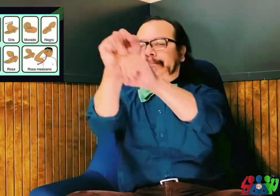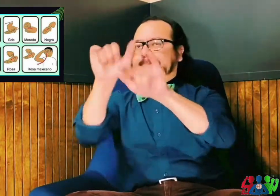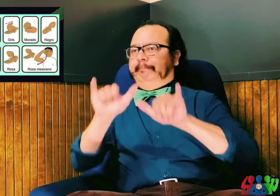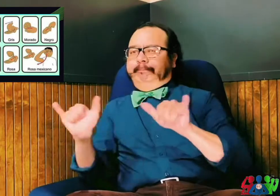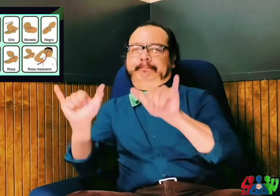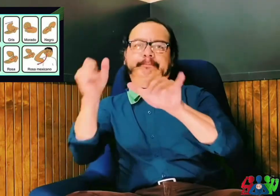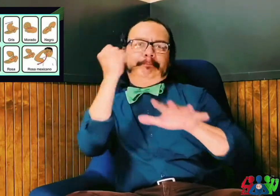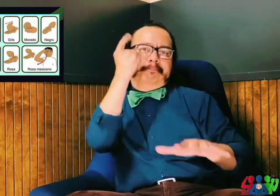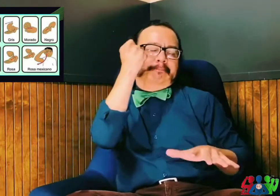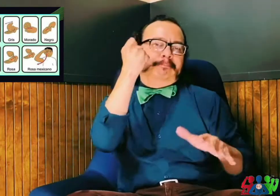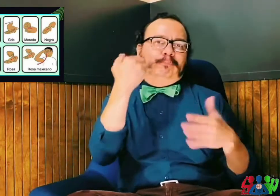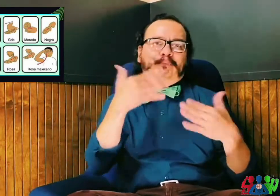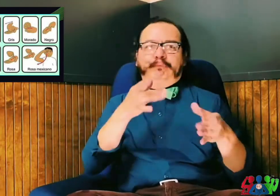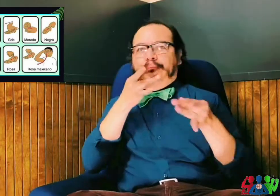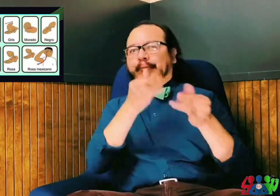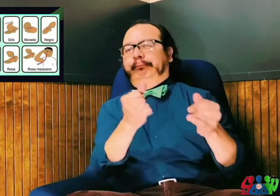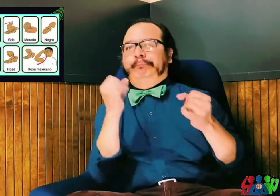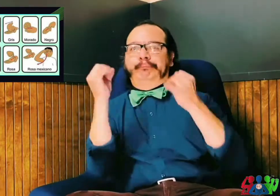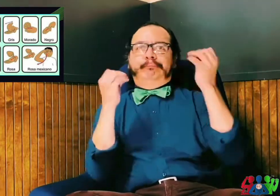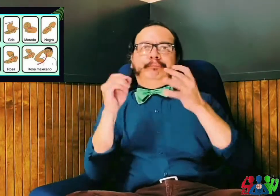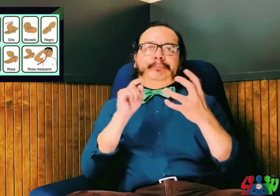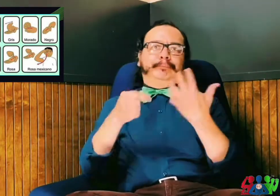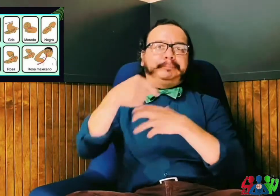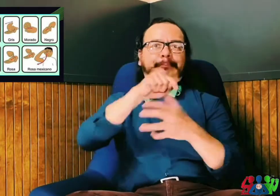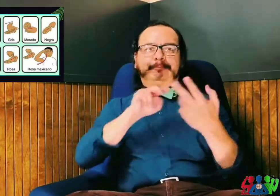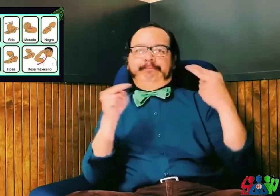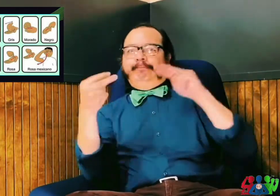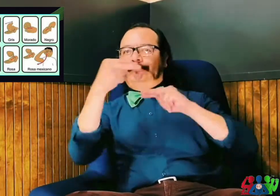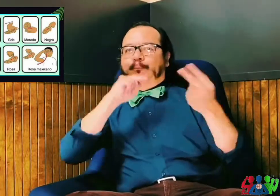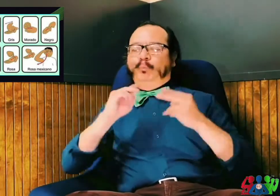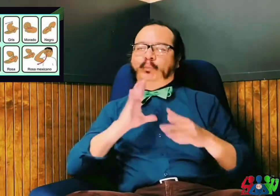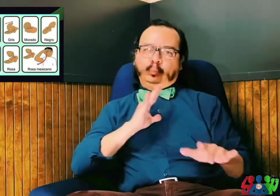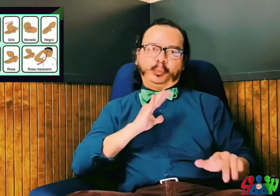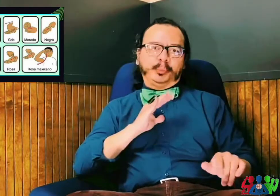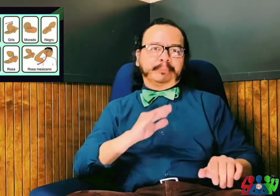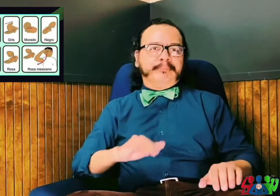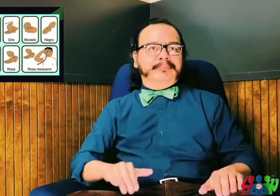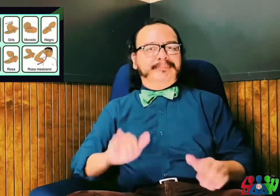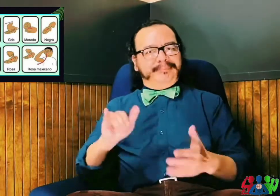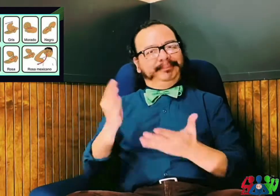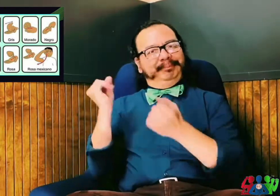though there are also striking similarities among sign languages that can be comprehend by signers.